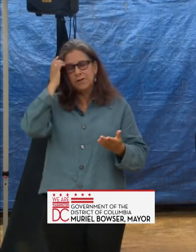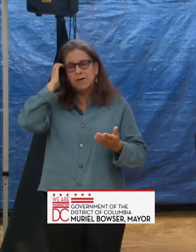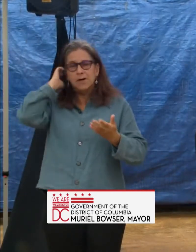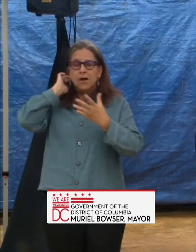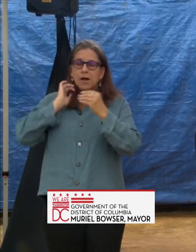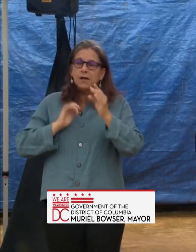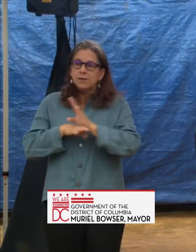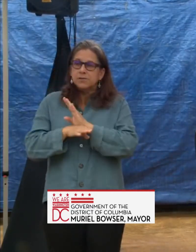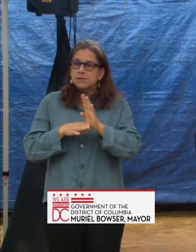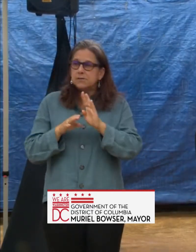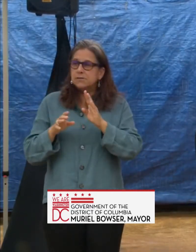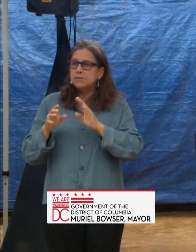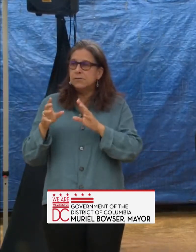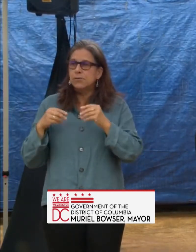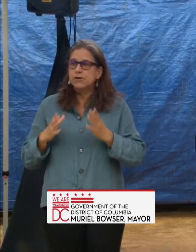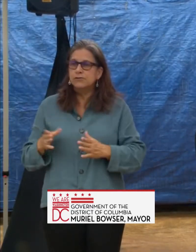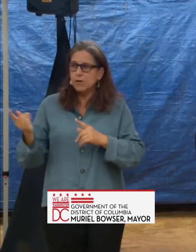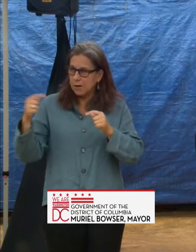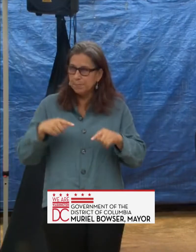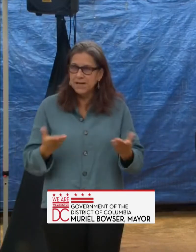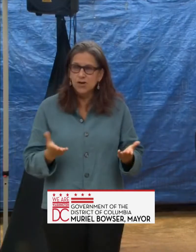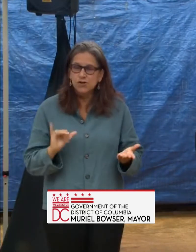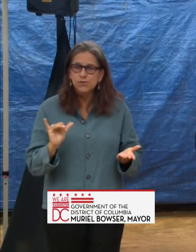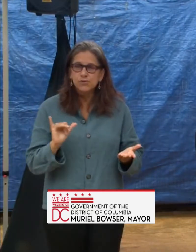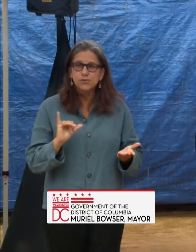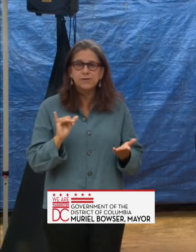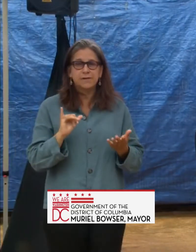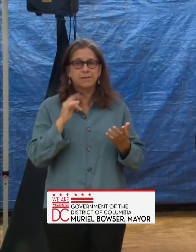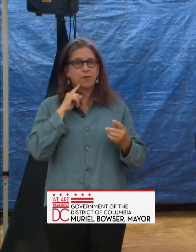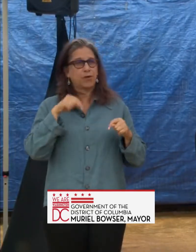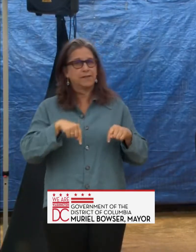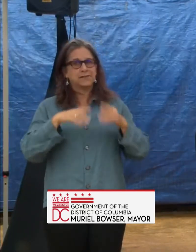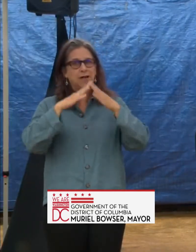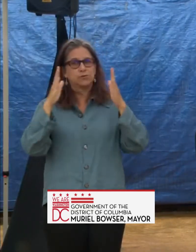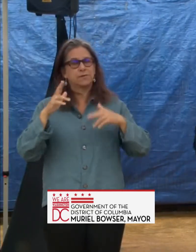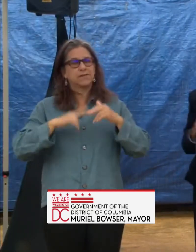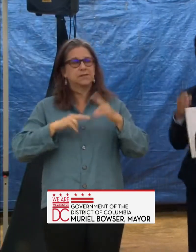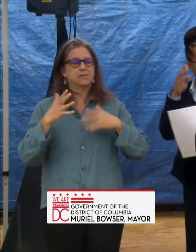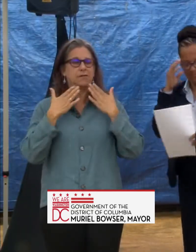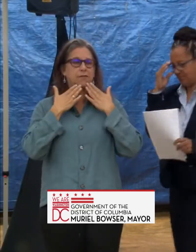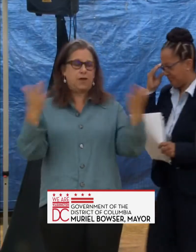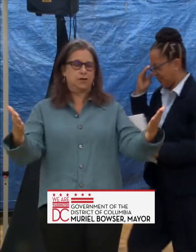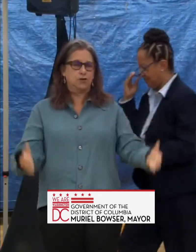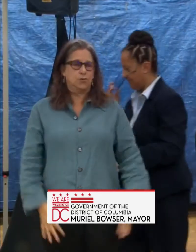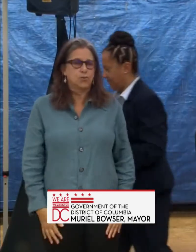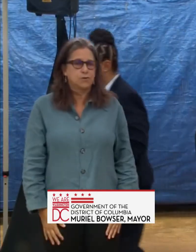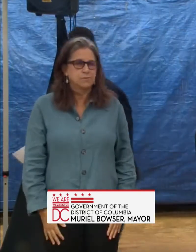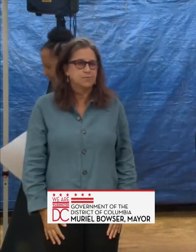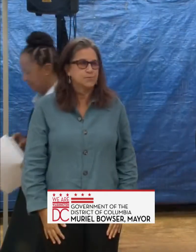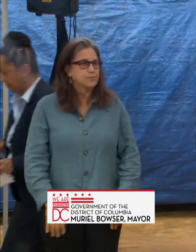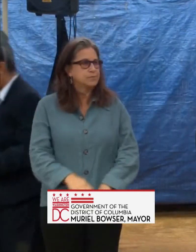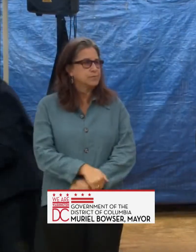THIS TRANSITIONING HOUSING FACILITY. THANK YOU. THANK YOU, COMMISSIONER. THANK YOU! OKAY.